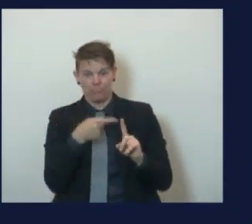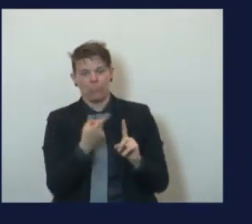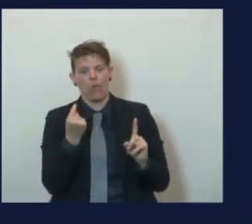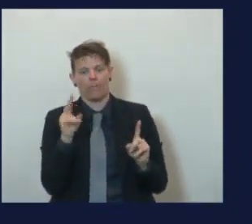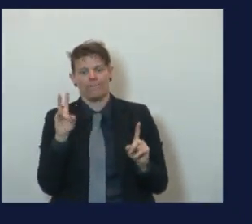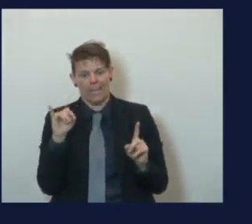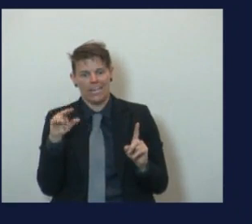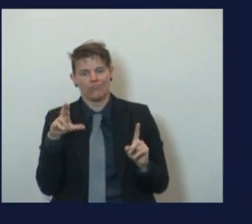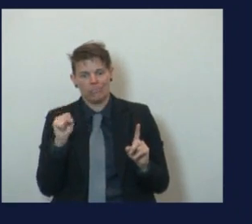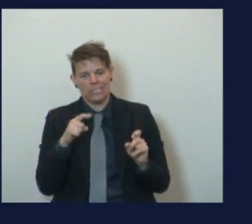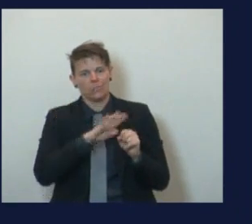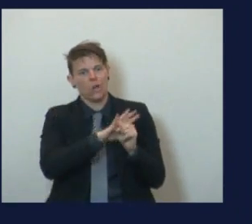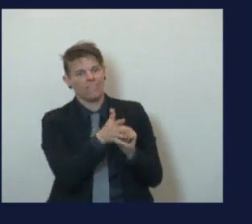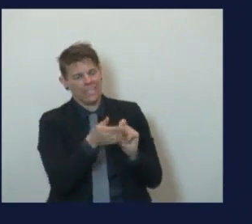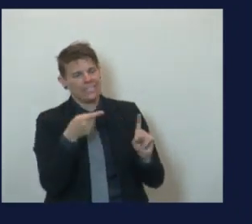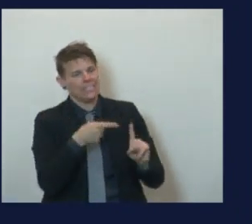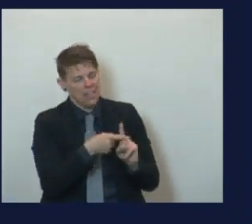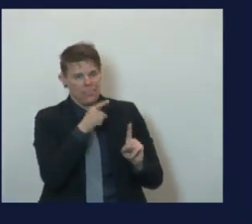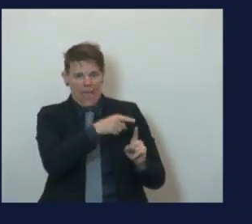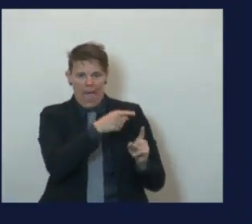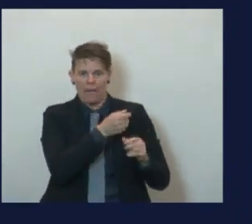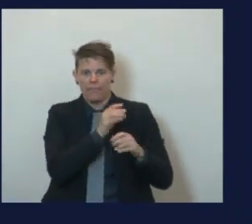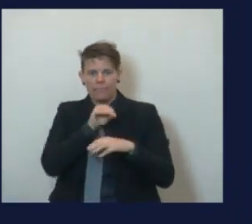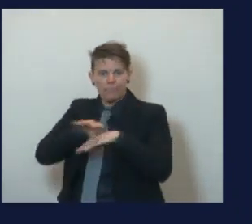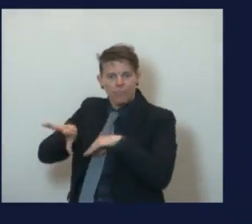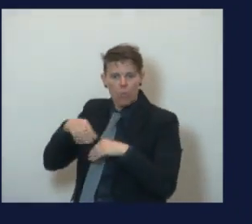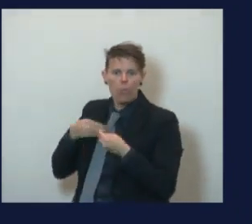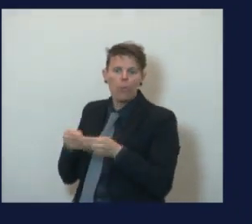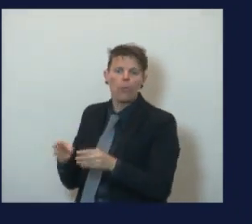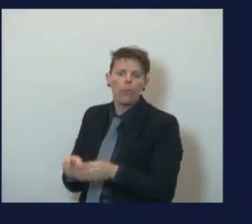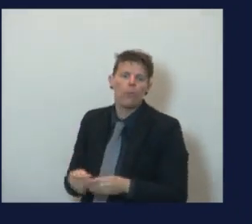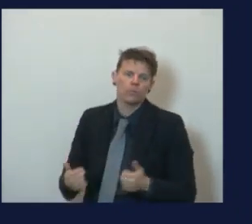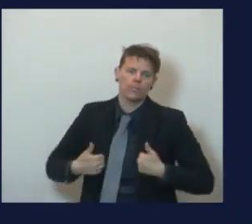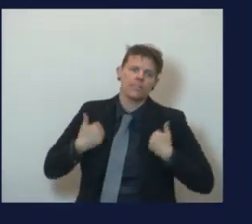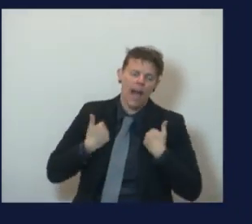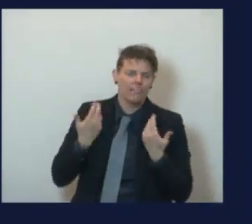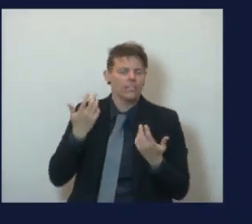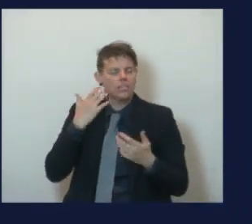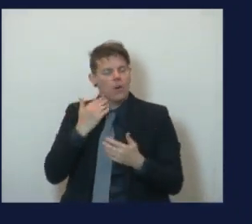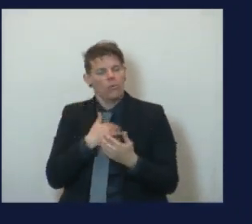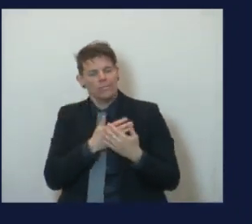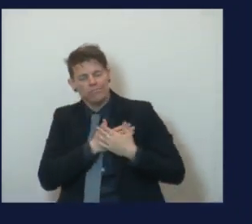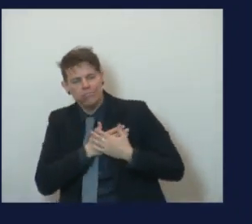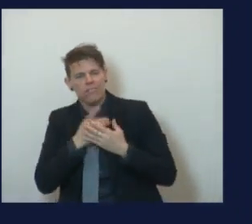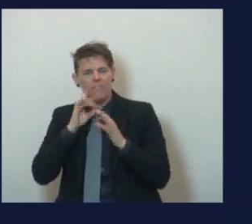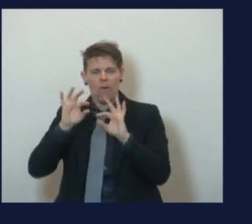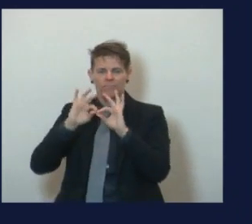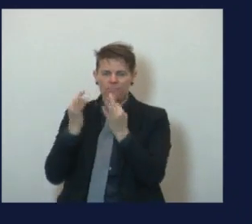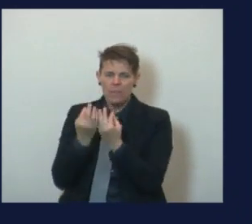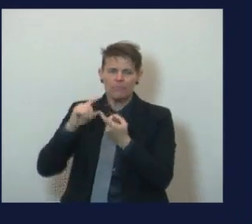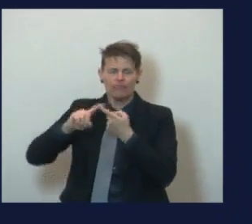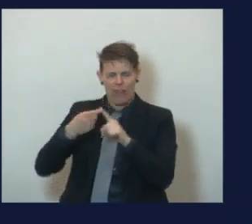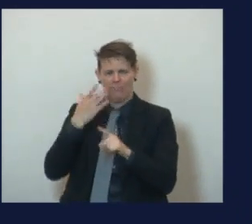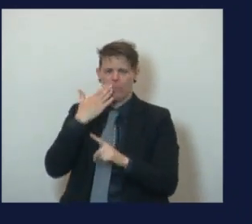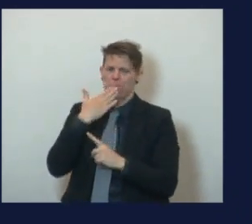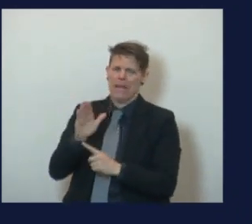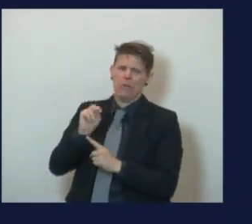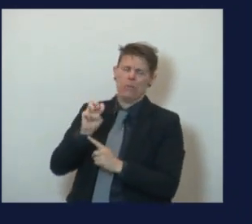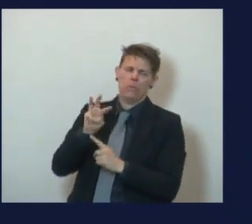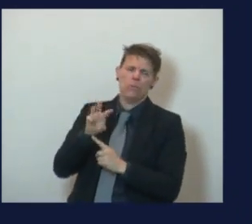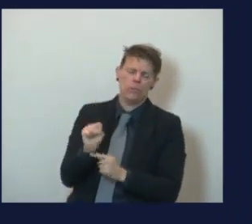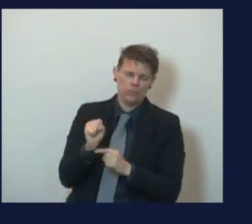OUR VULNERABLE POPULATIONS BEING PREYED UPON BY THIS INVISIBLE ENEMY AND LOSING THEIR BATTLES AND THEIR LIVES WE MOURN WITH THOSE FAMILIES.